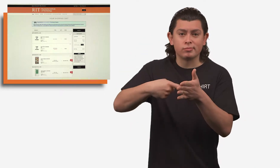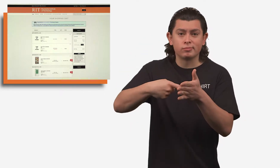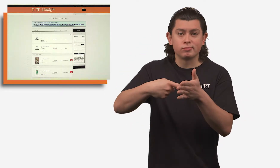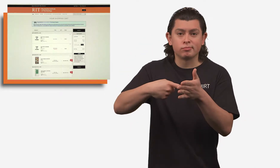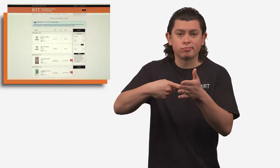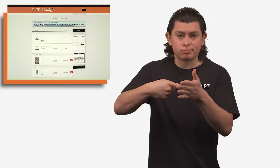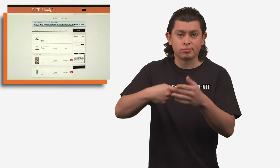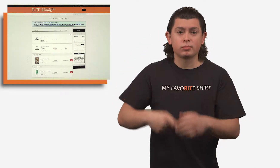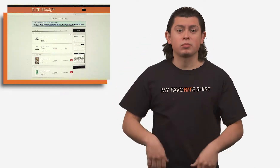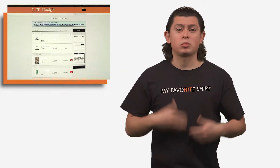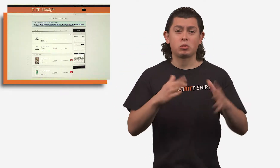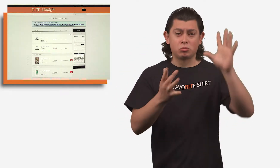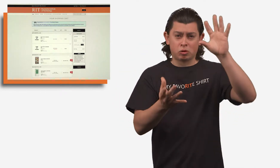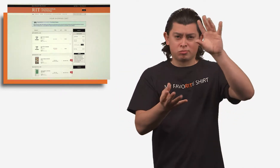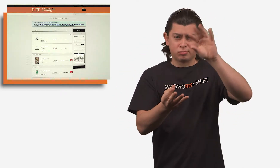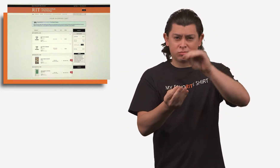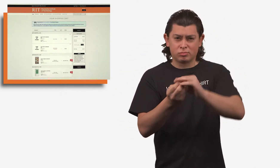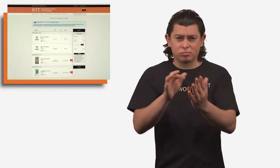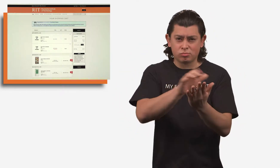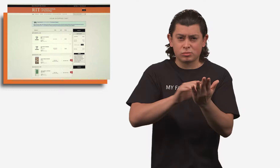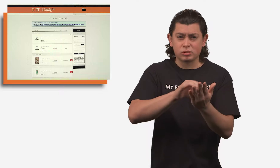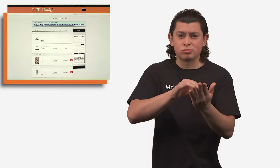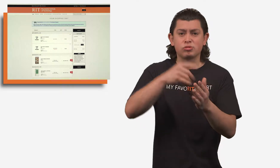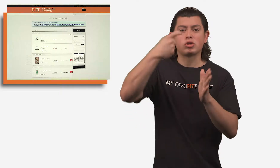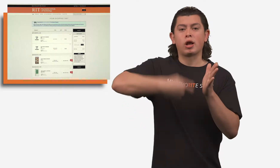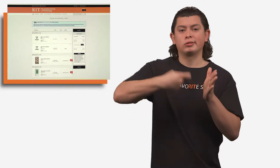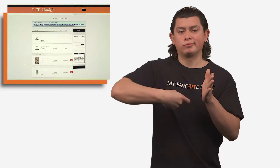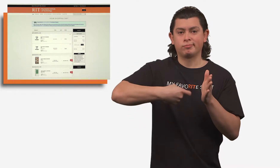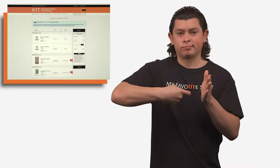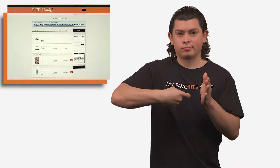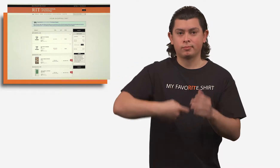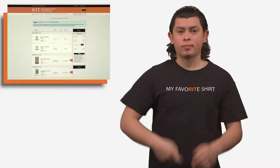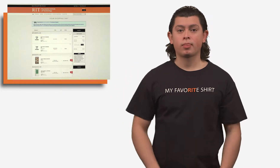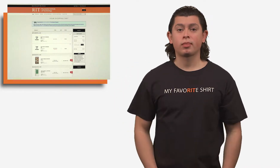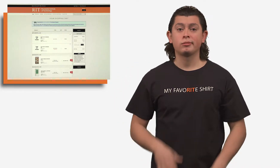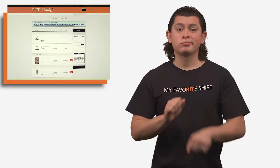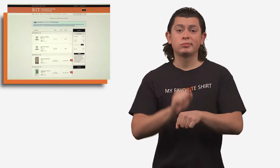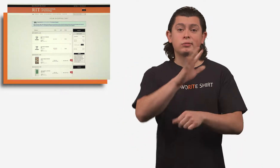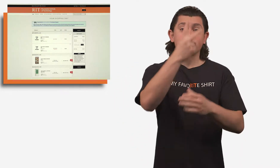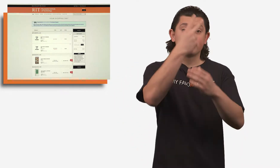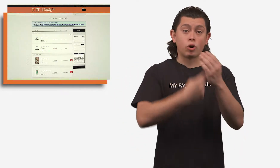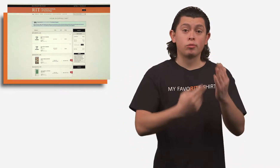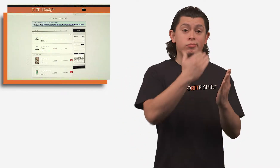WRITE DOWN THE COST NEXT TO THE ITEM, CALCULATE THE TOTAL COST,